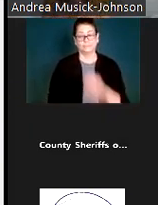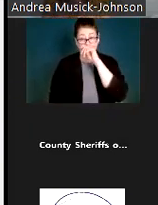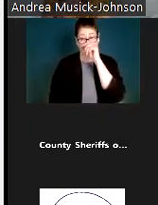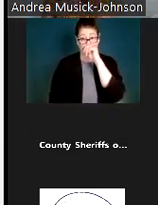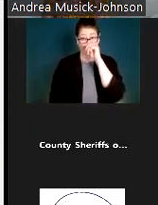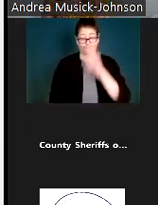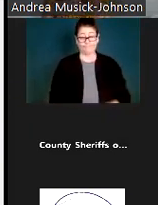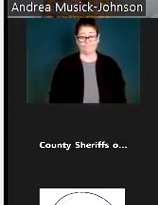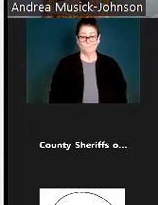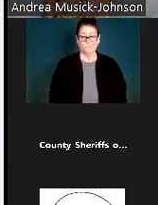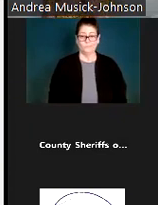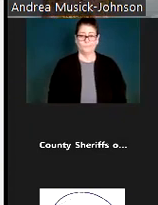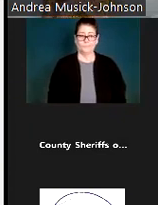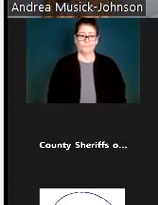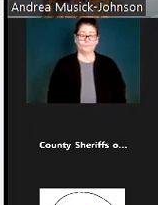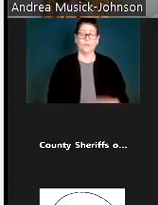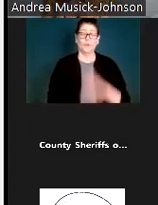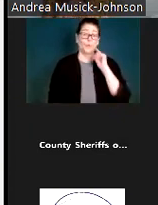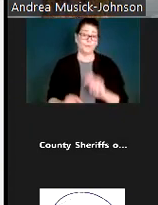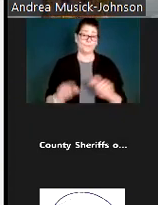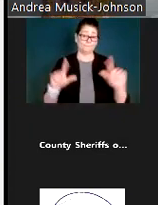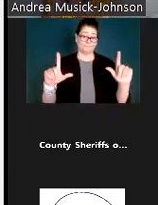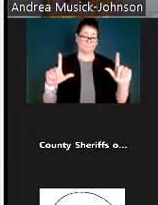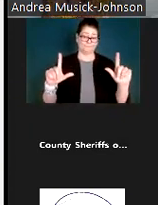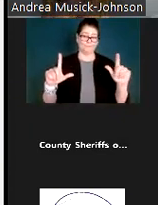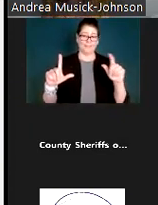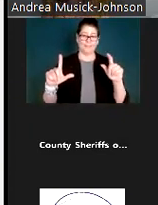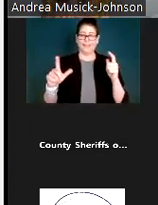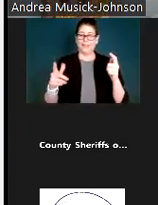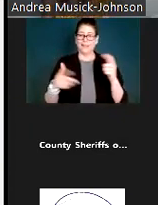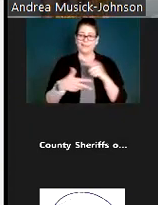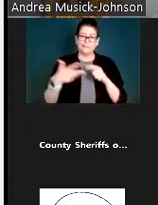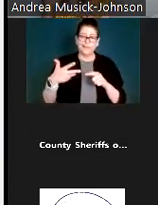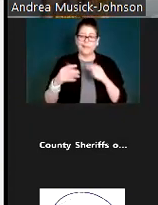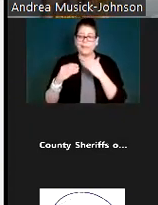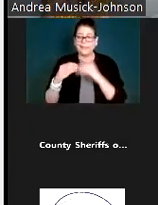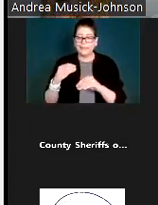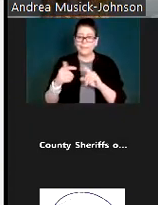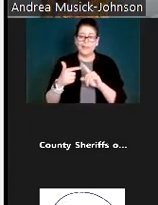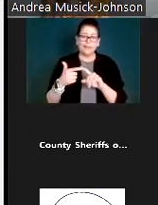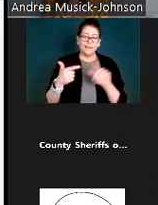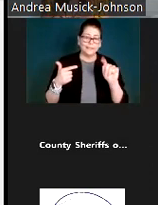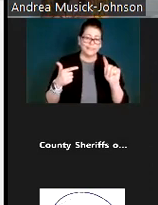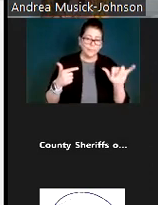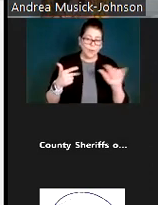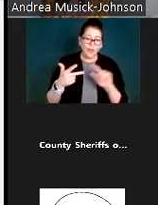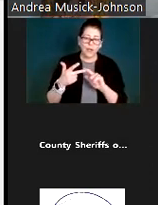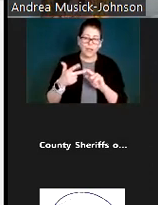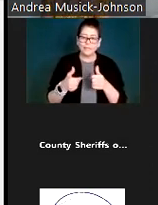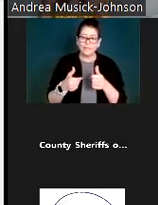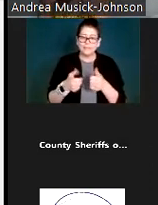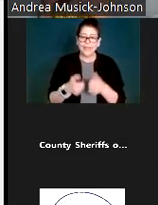allows me to either have access through email, through TTY, or text message, or a phone call.